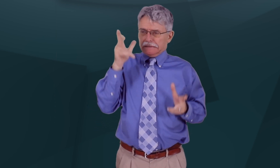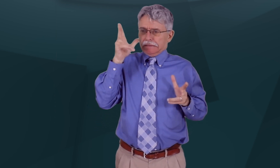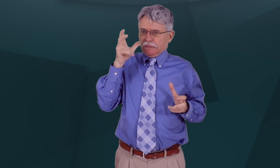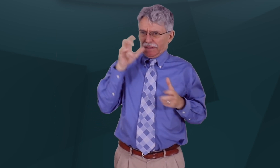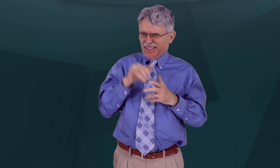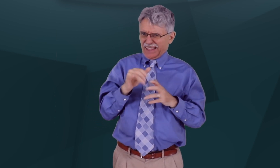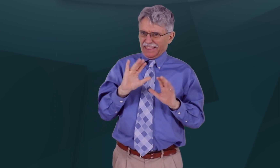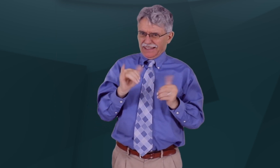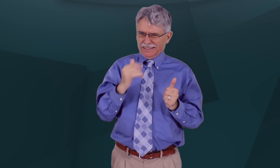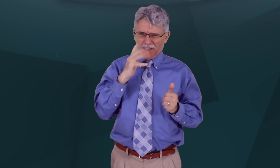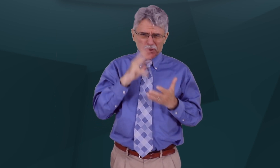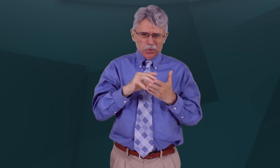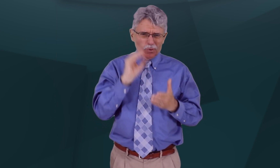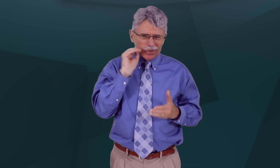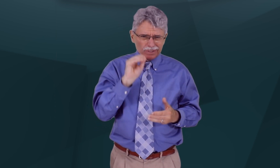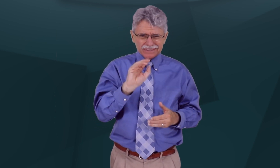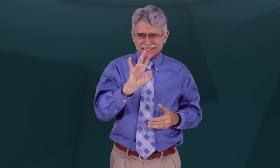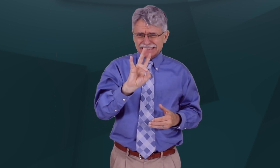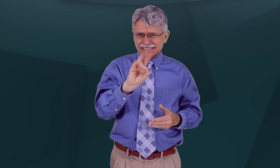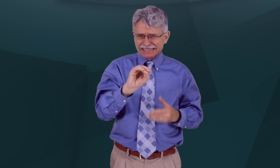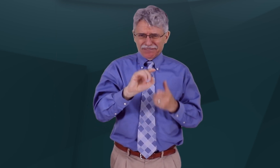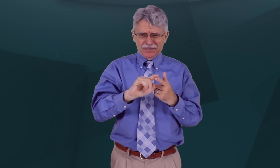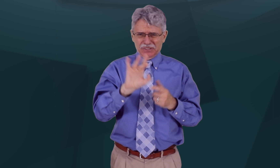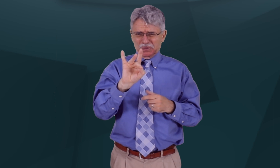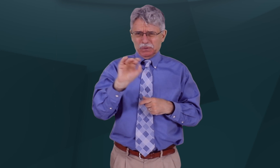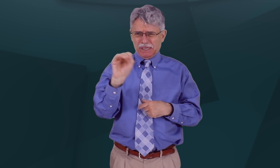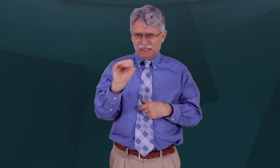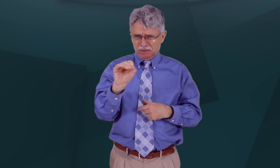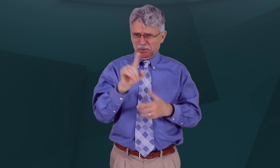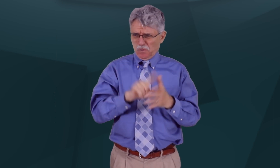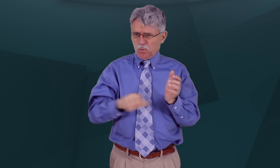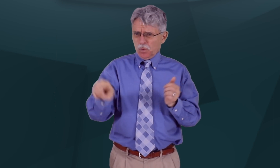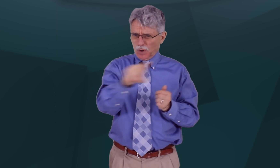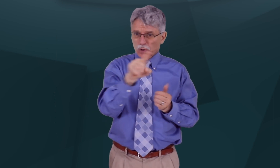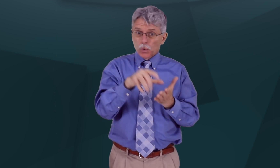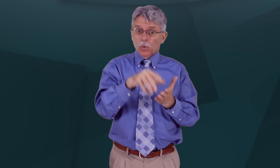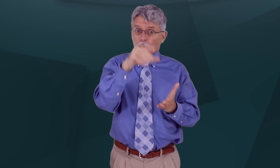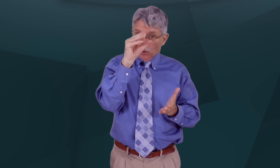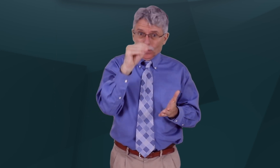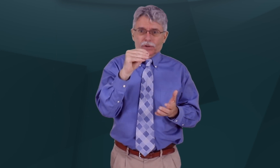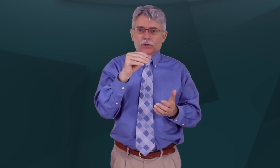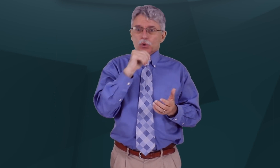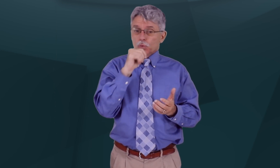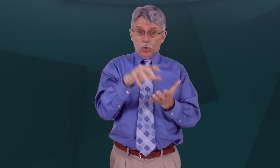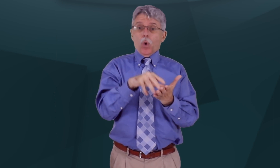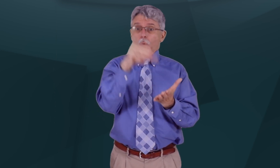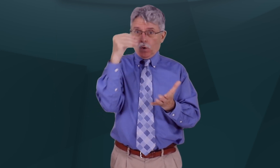Hearing kids are getting that information. You know, they say that we learn -- seventy to eighty percent of what you learn,